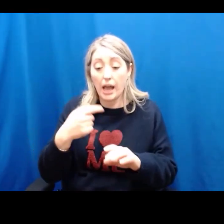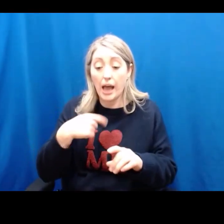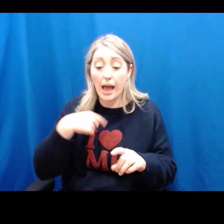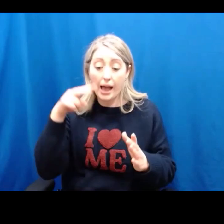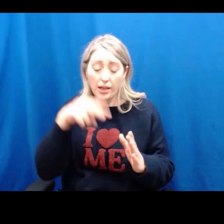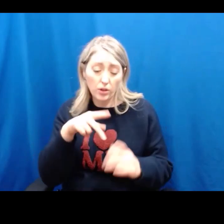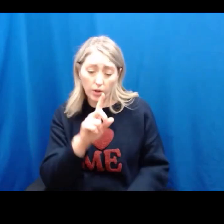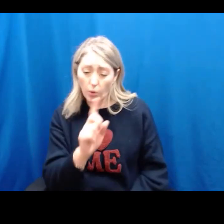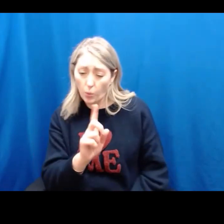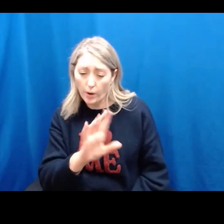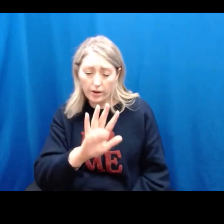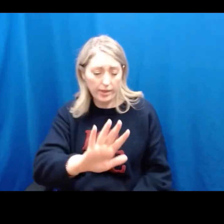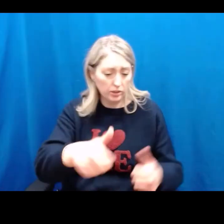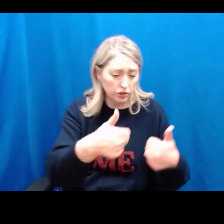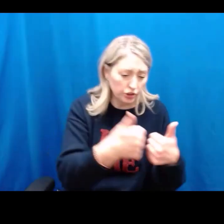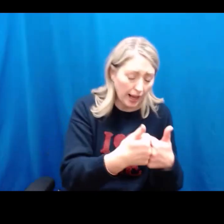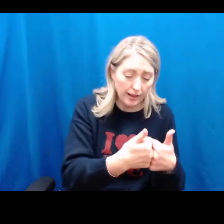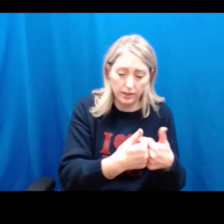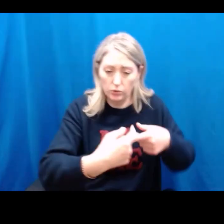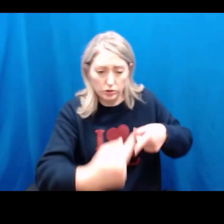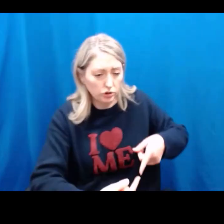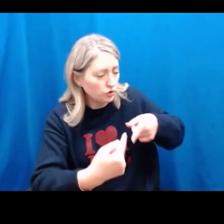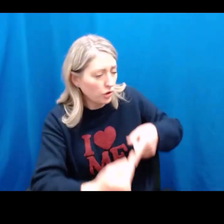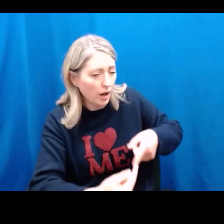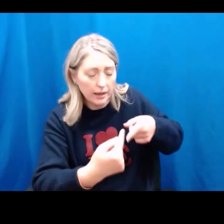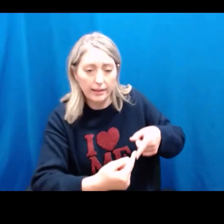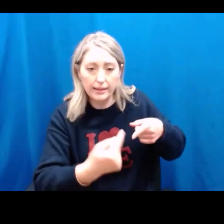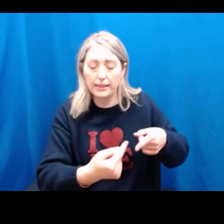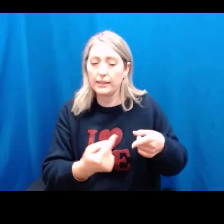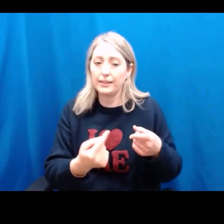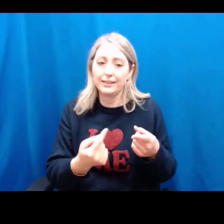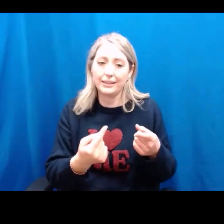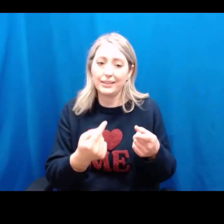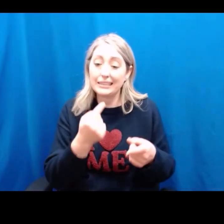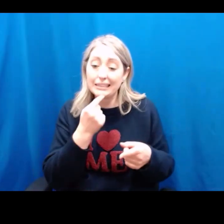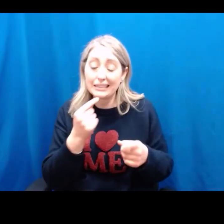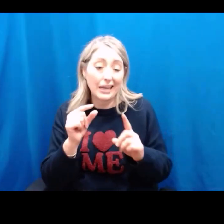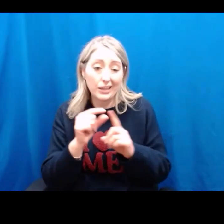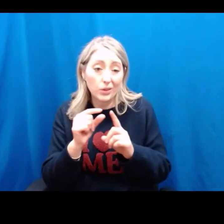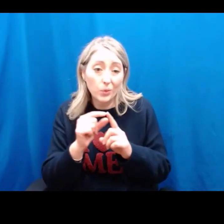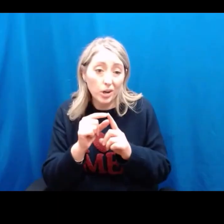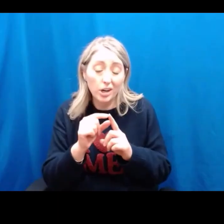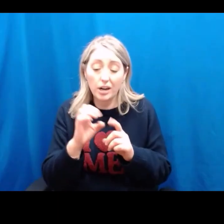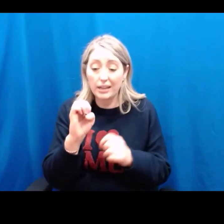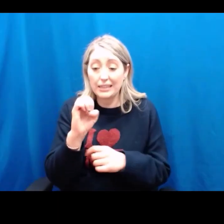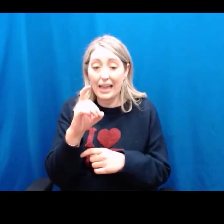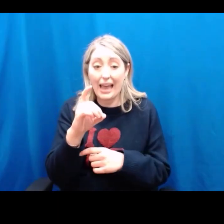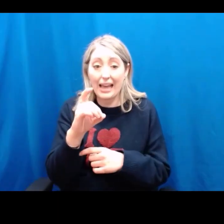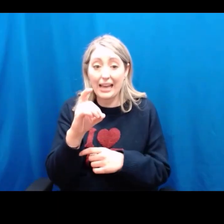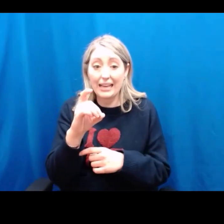those challenges are, so just saying executive function doesn't tell me. But if I look at that graph, if all the